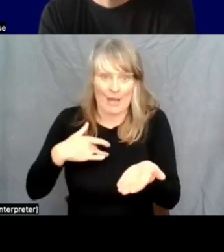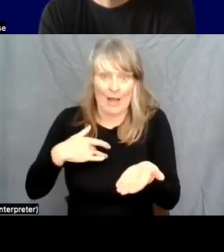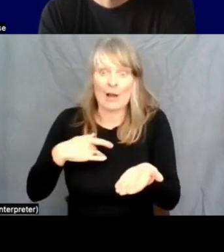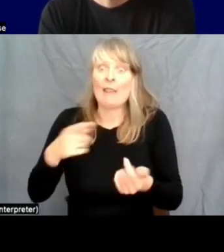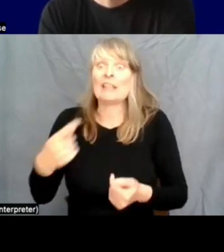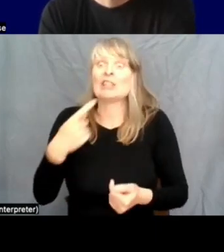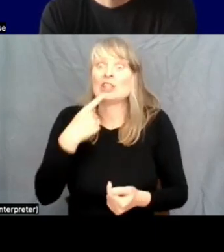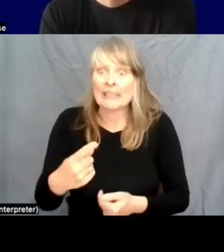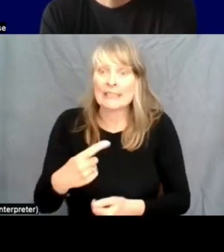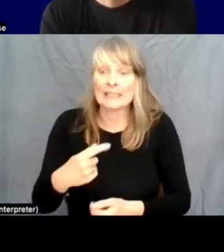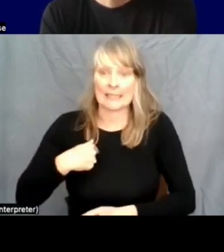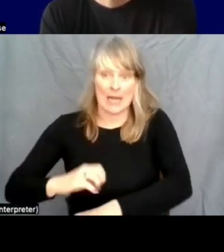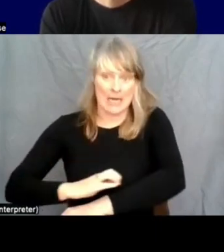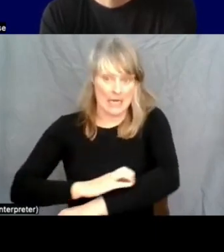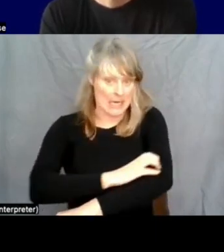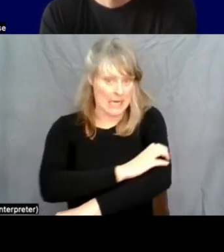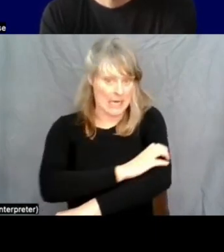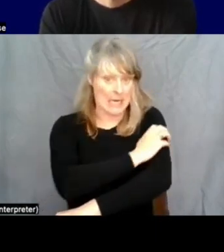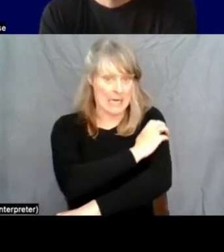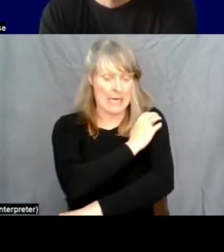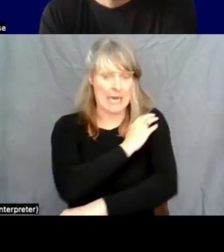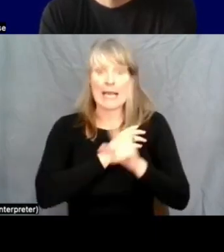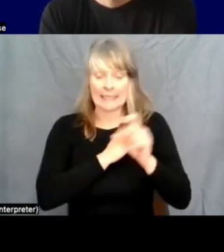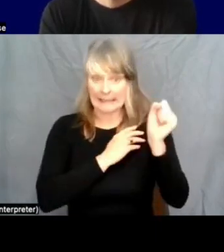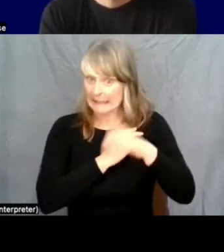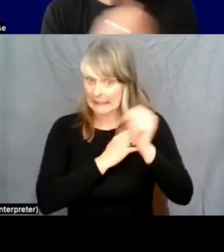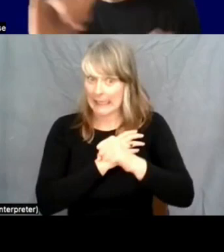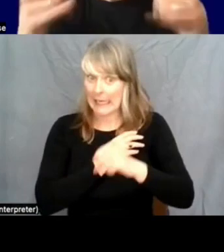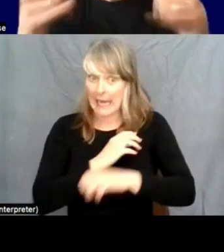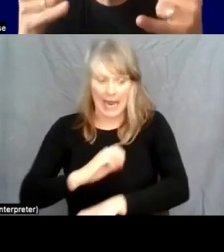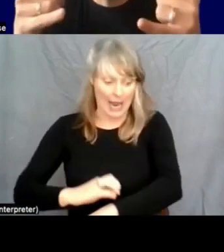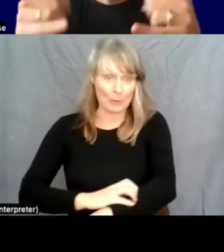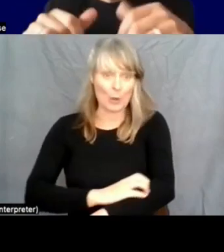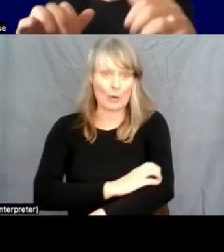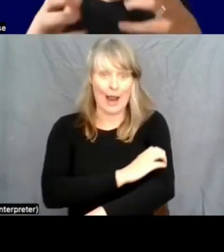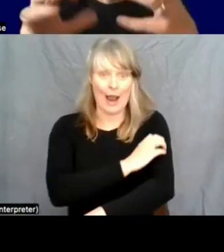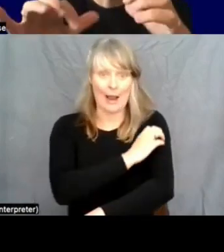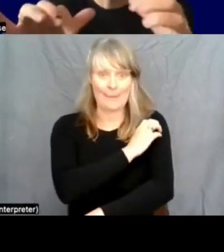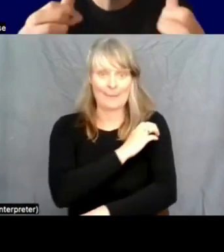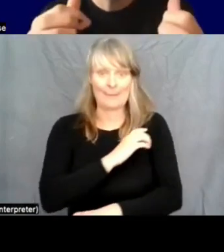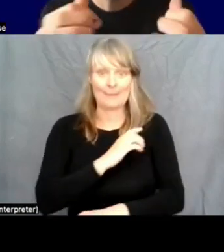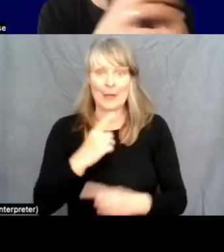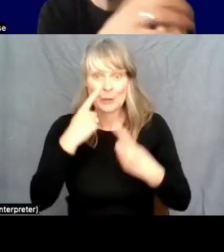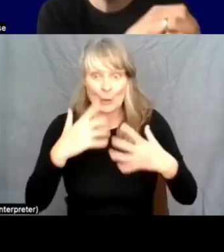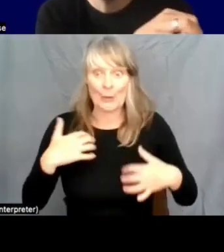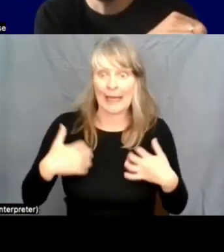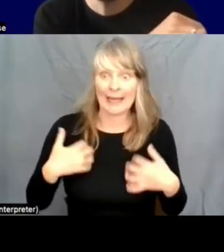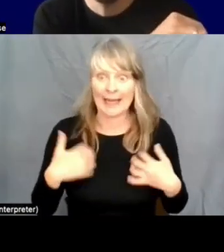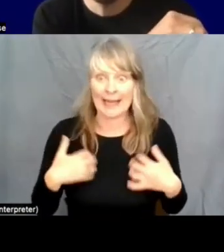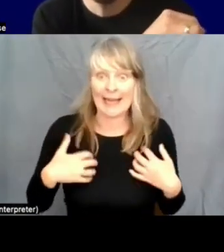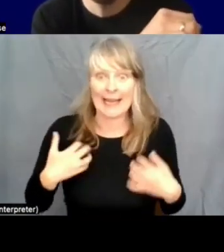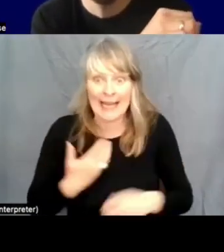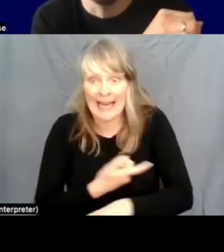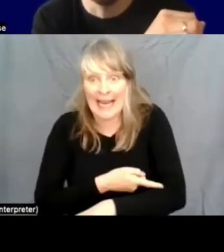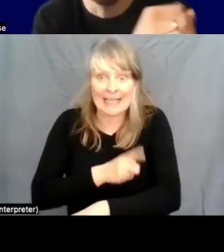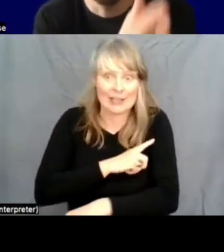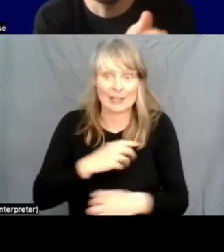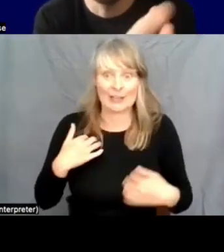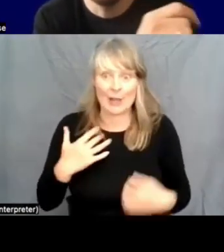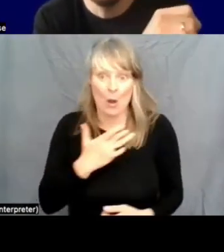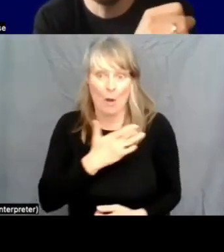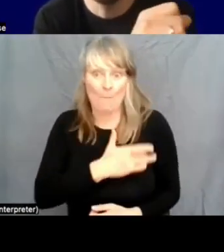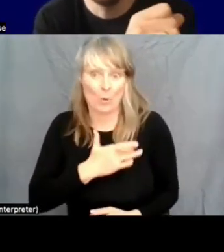arm. He says yeah they went up your arm and there's excitement and energy and you can see she's responding